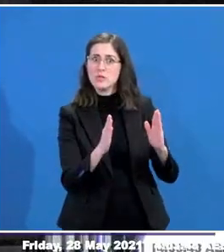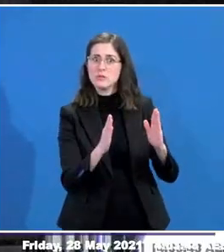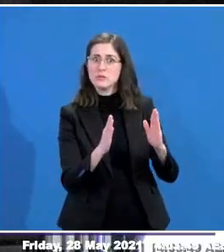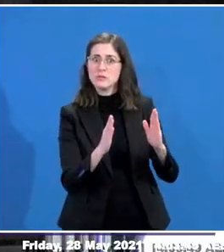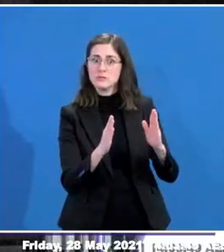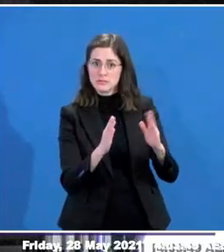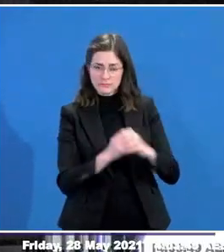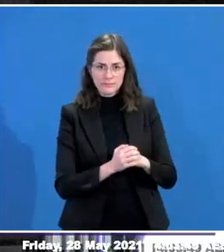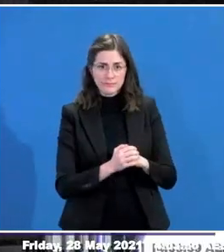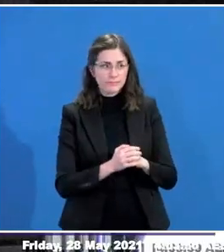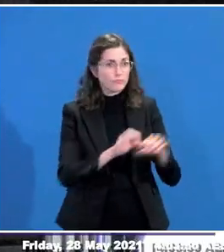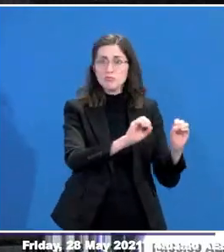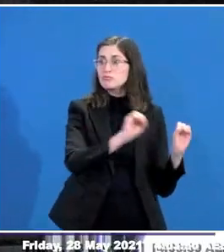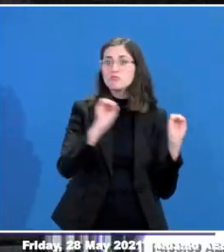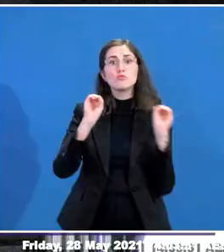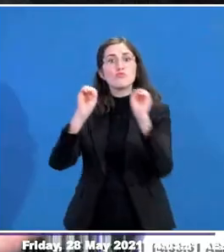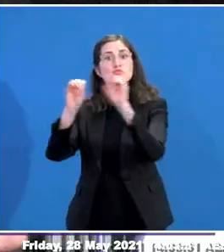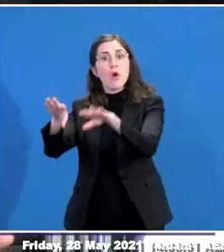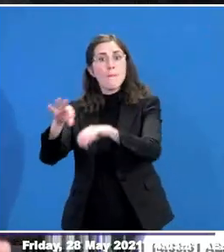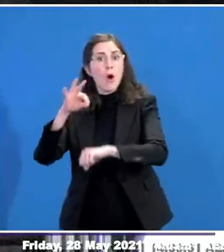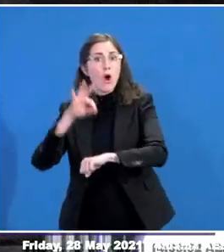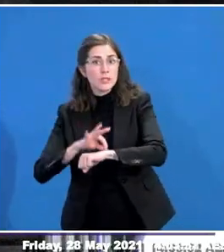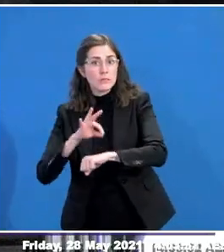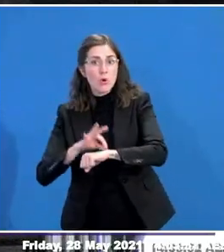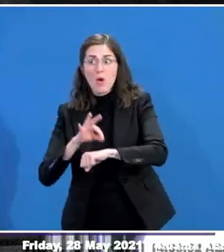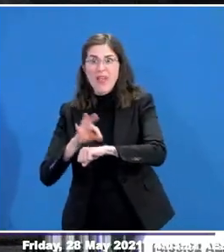and the service provider drives away. I stress, this is hypothetical.